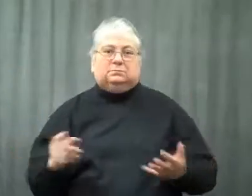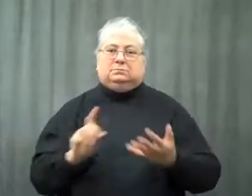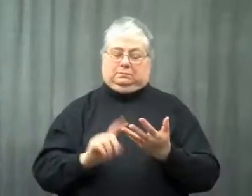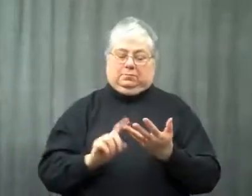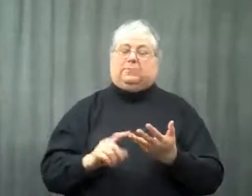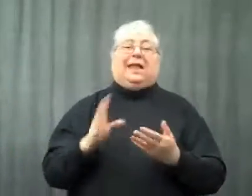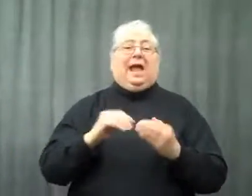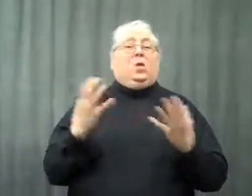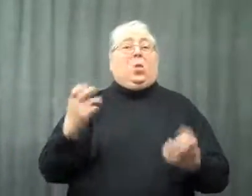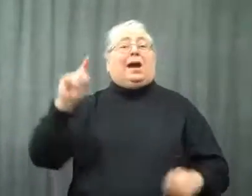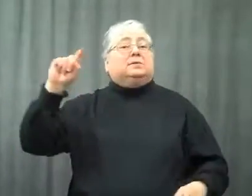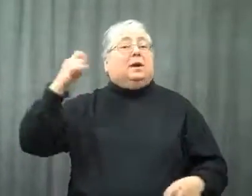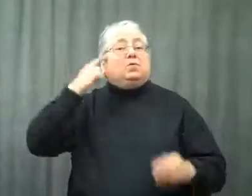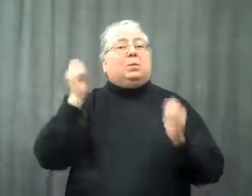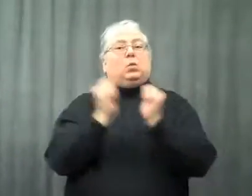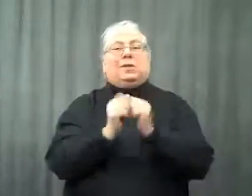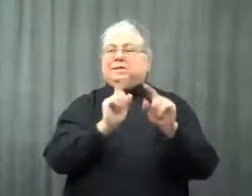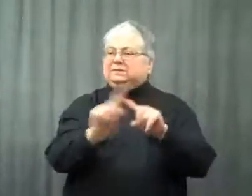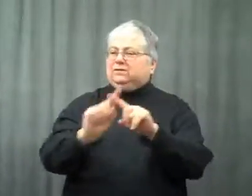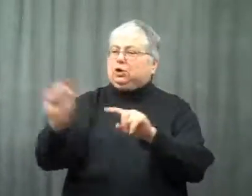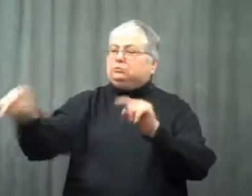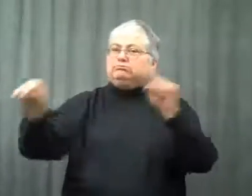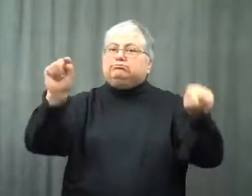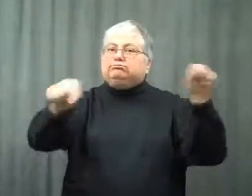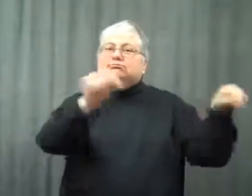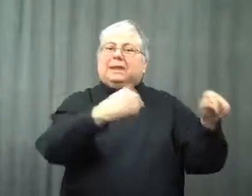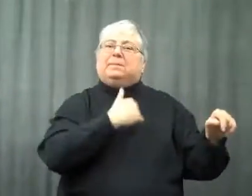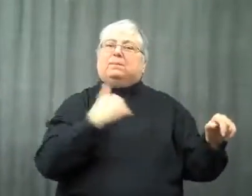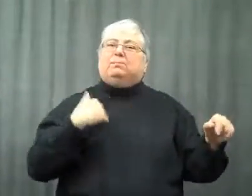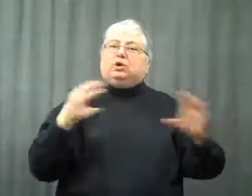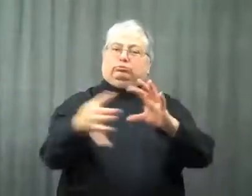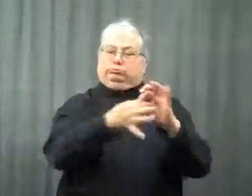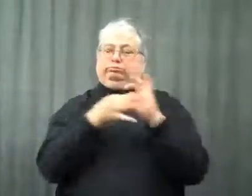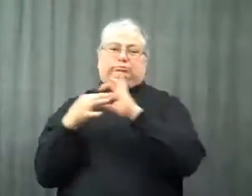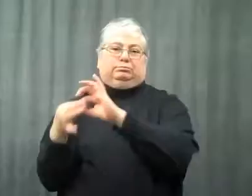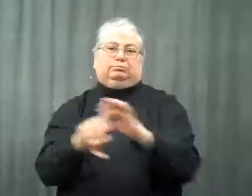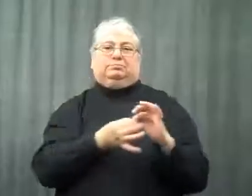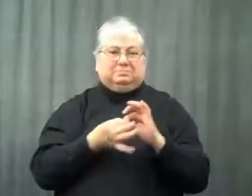A government with various members cooperating.